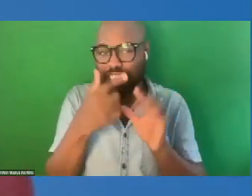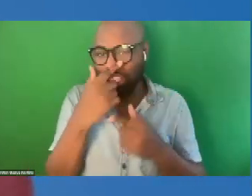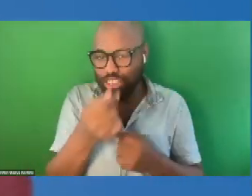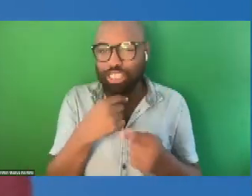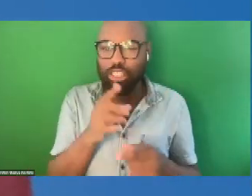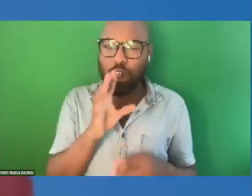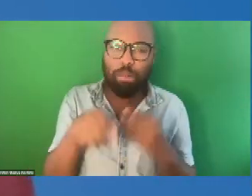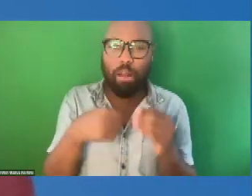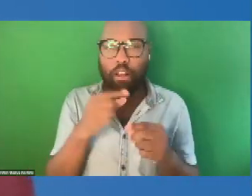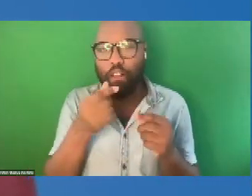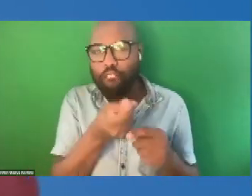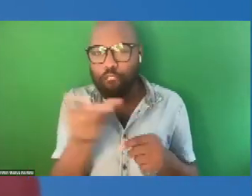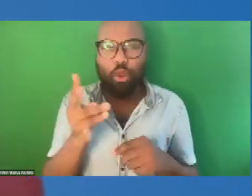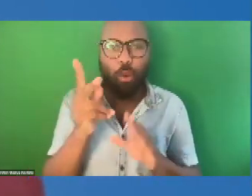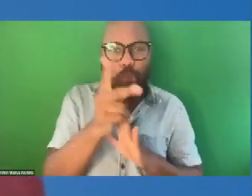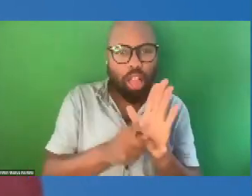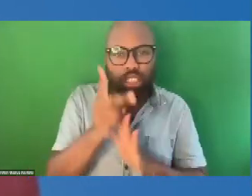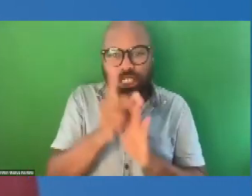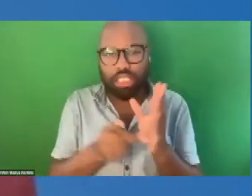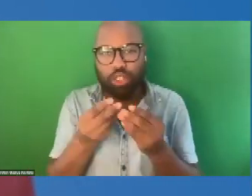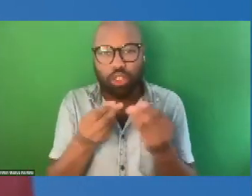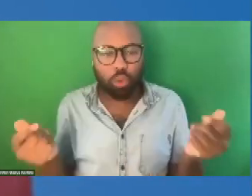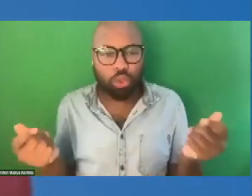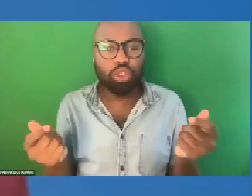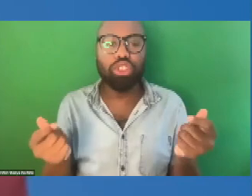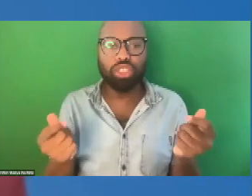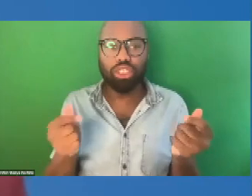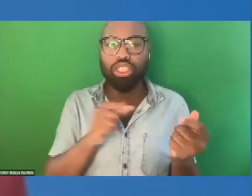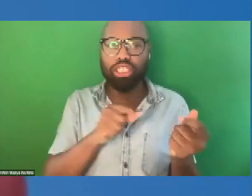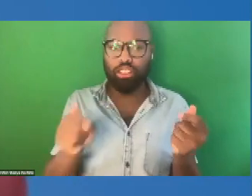Solutions that we're excited about